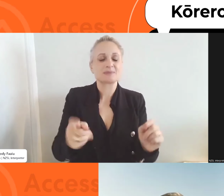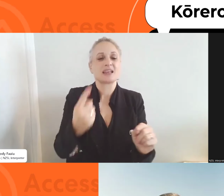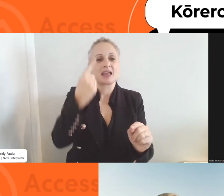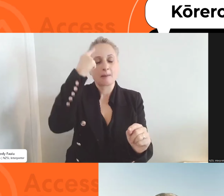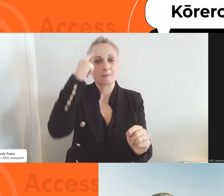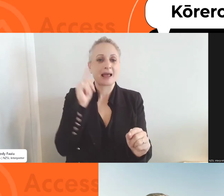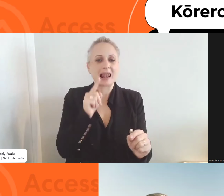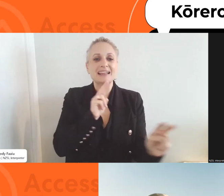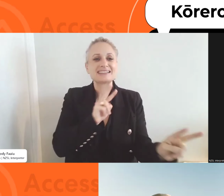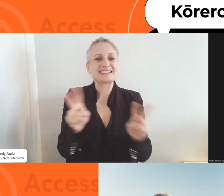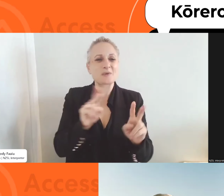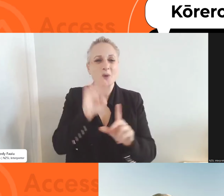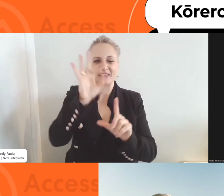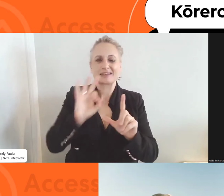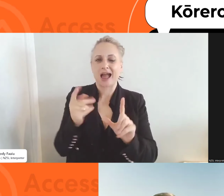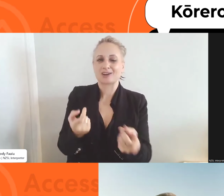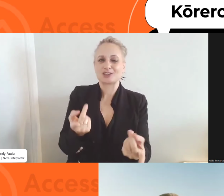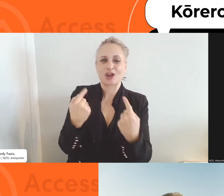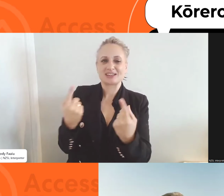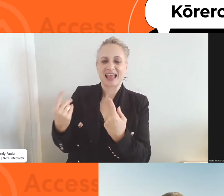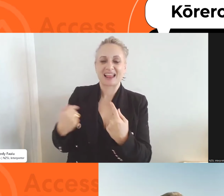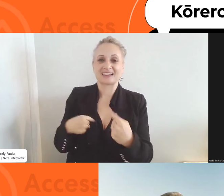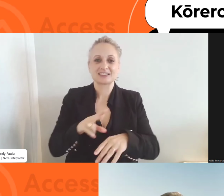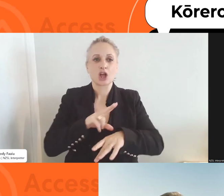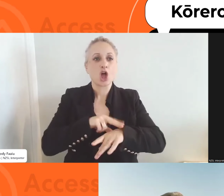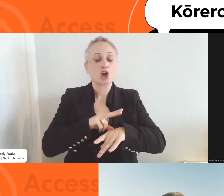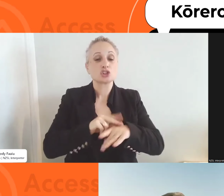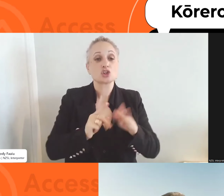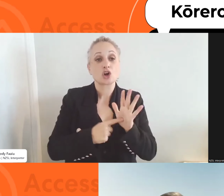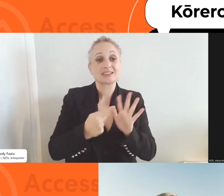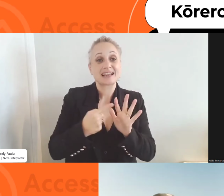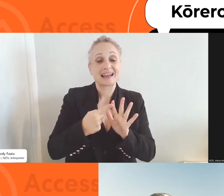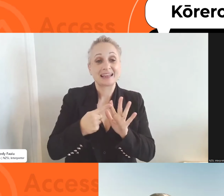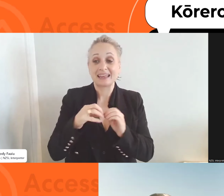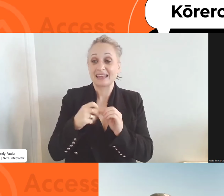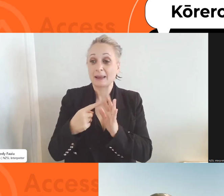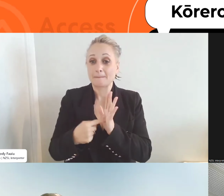have to say to us. So we've got Dr Lee Beattie I hope is here.